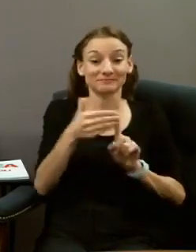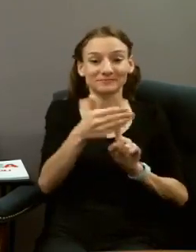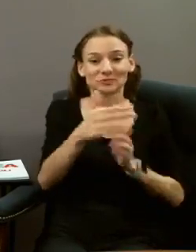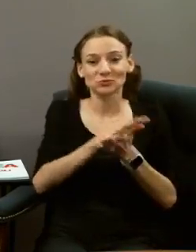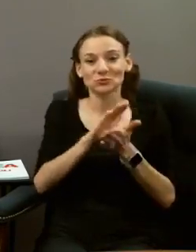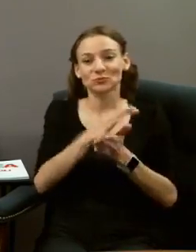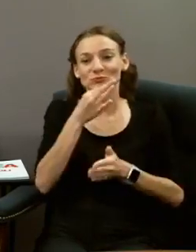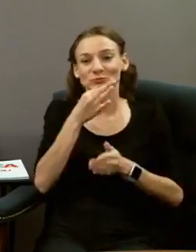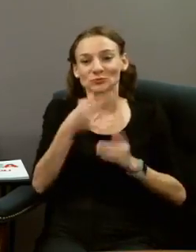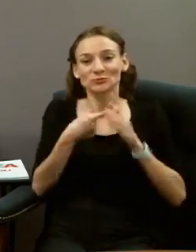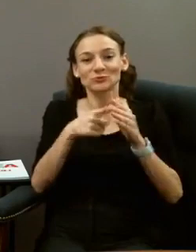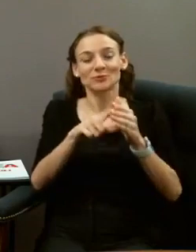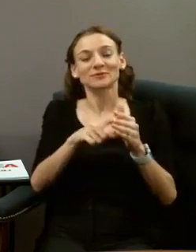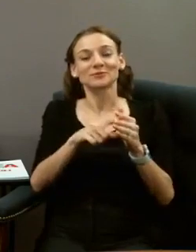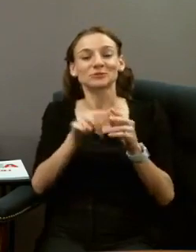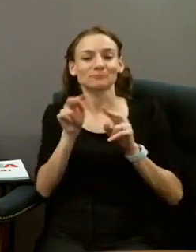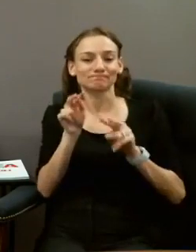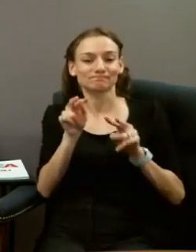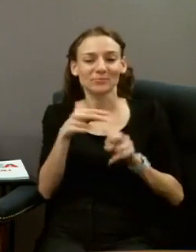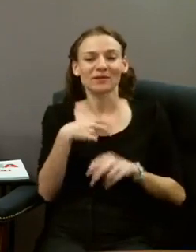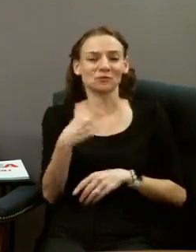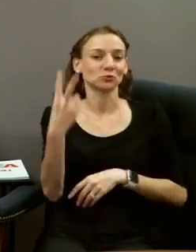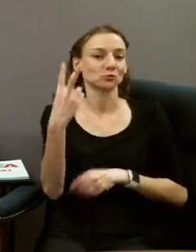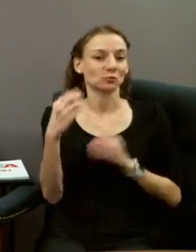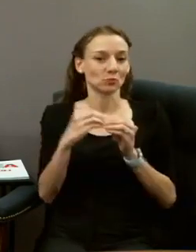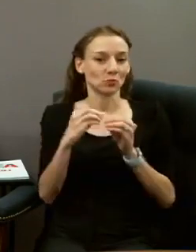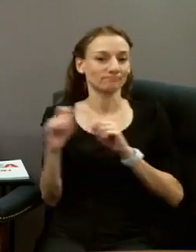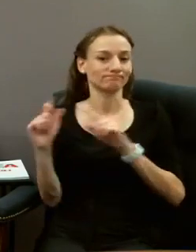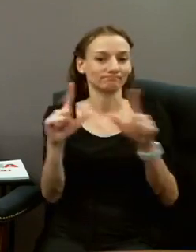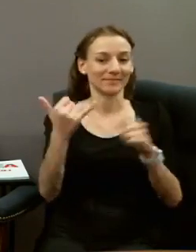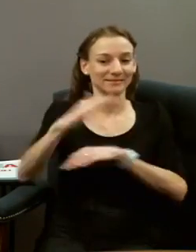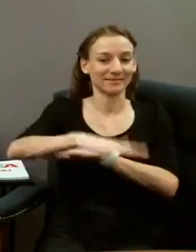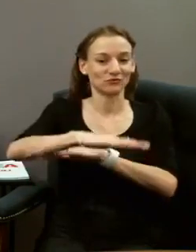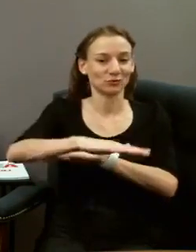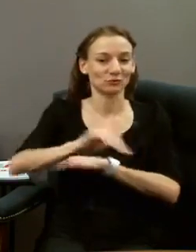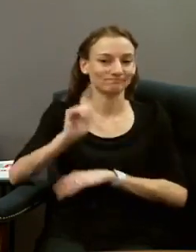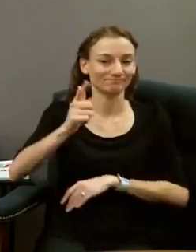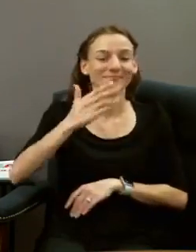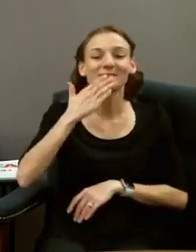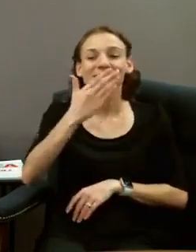so stay tuned for two more segments coming this afternoon. Thanks for joining us now.